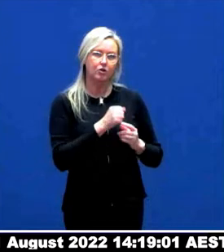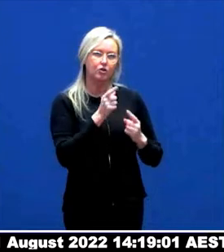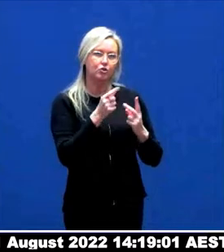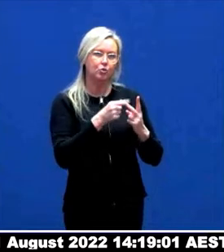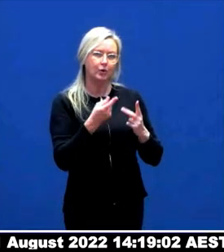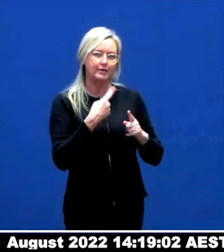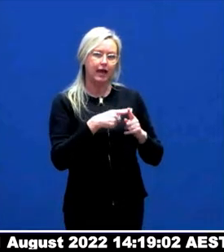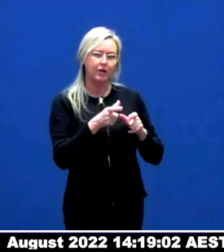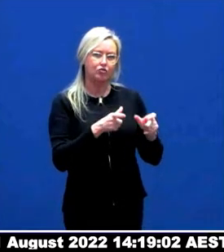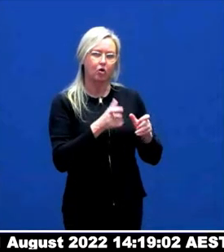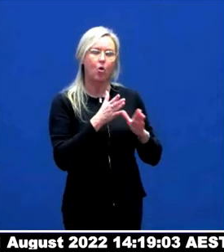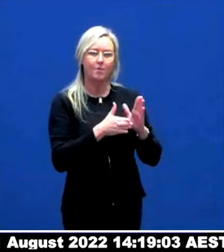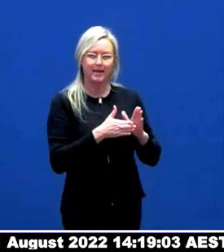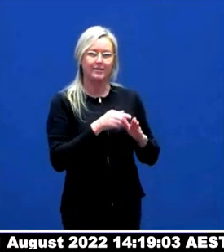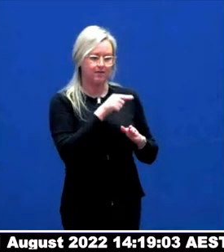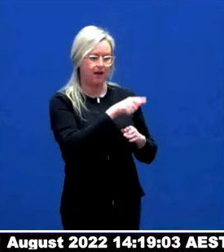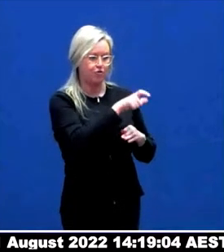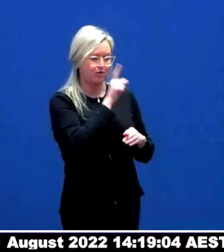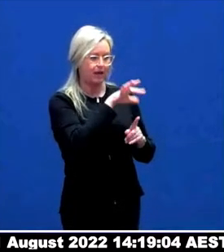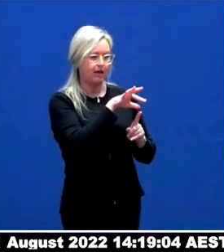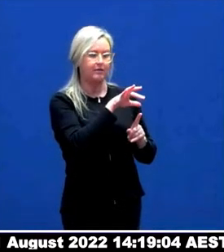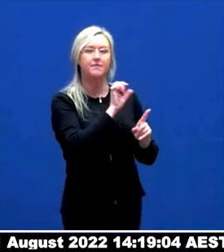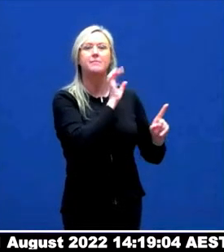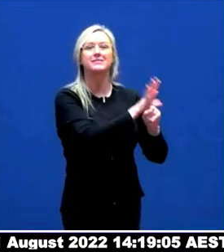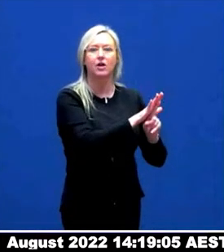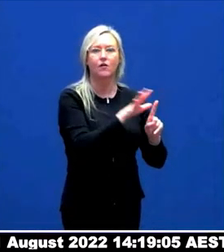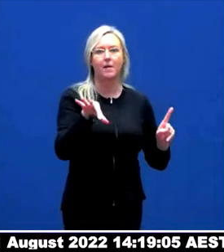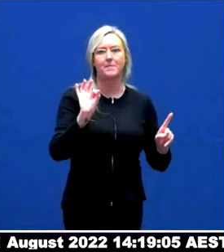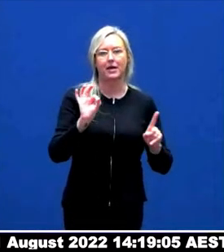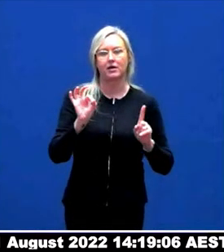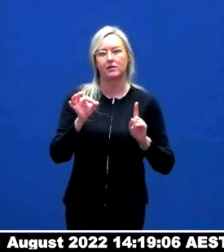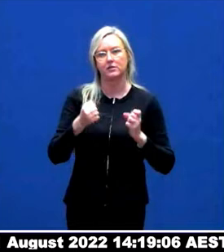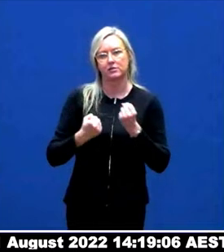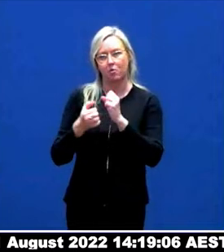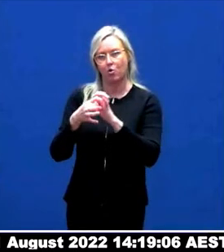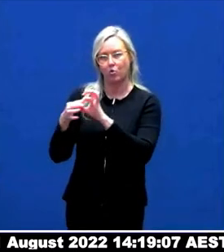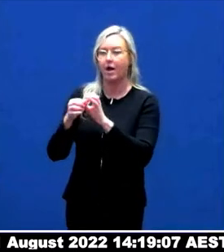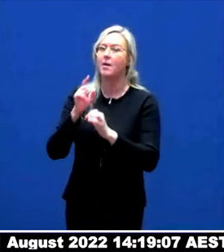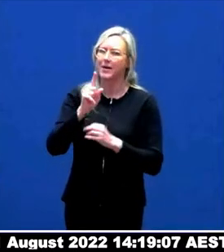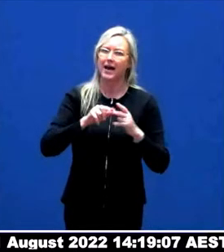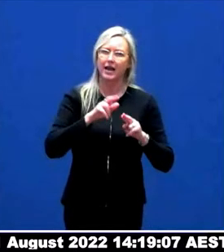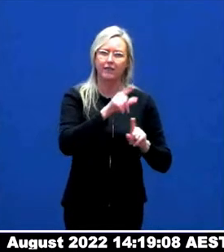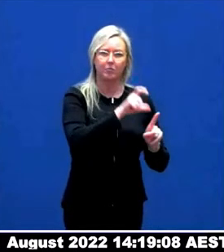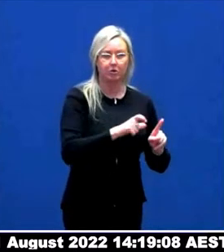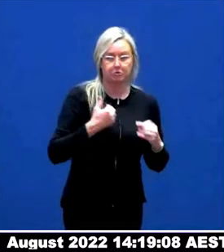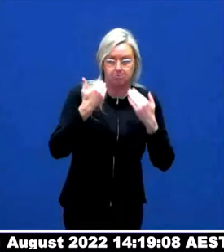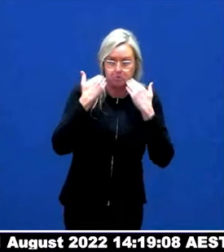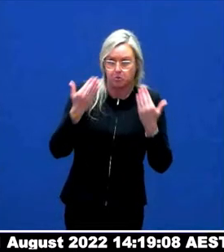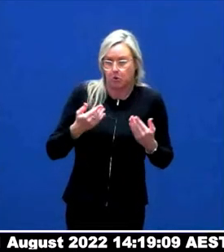would choose their own support coordinator. The agency can, however - if they're not sure, they haven't heard of any providers,